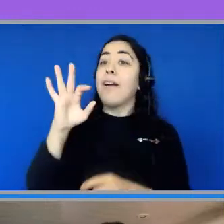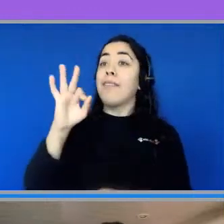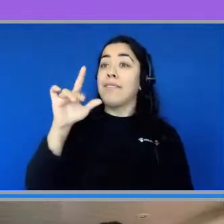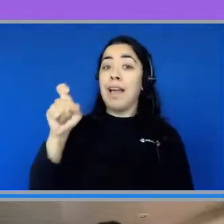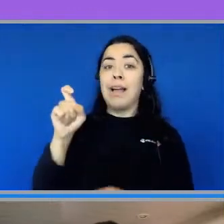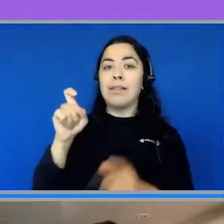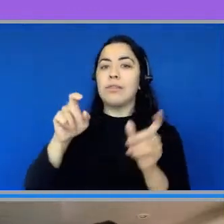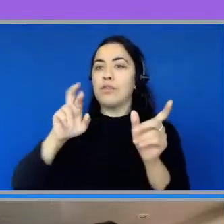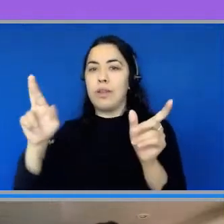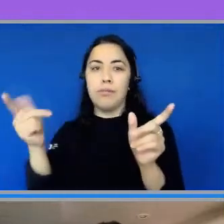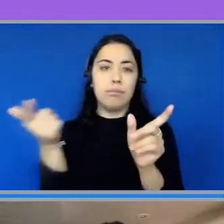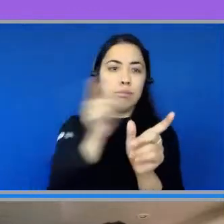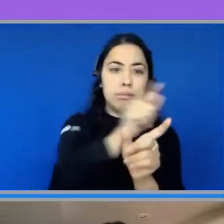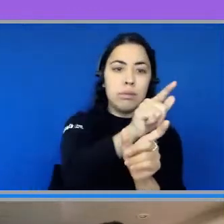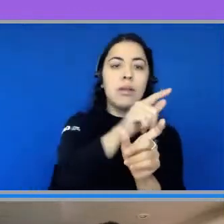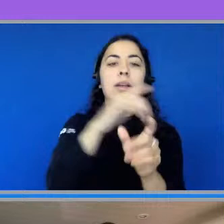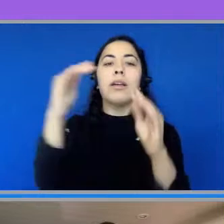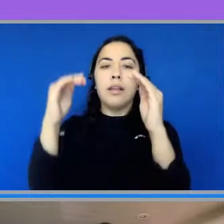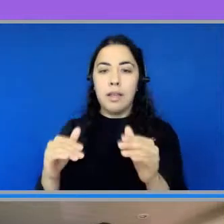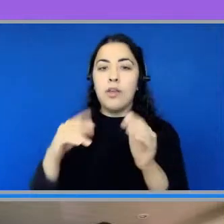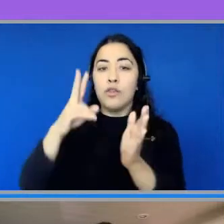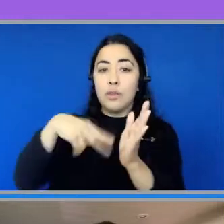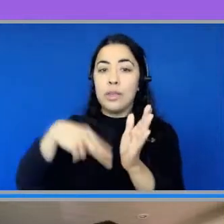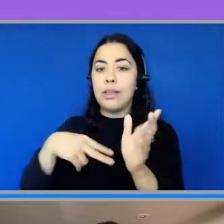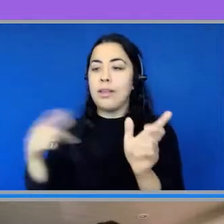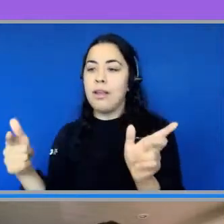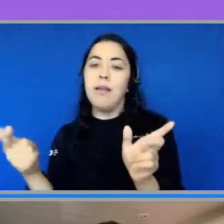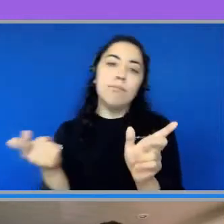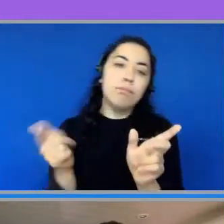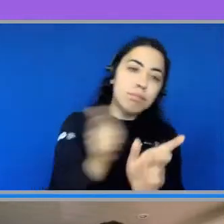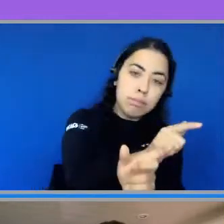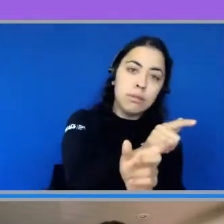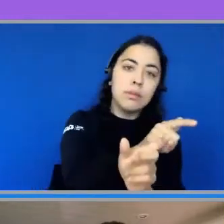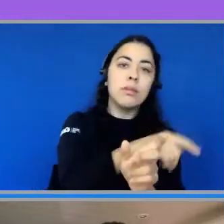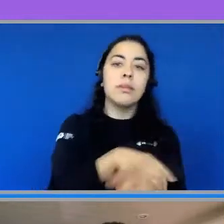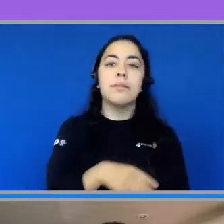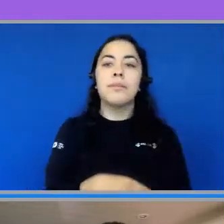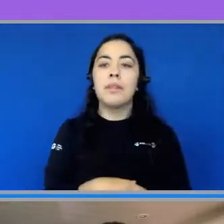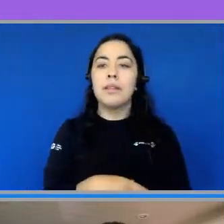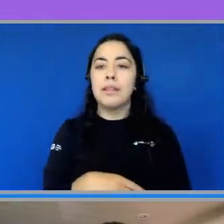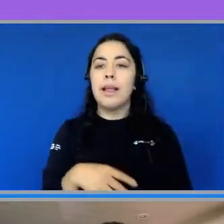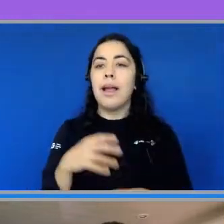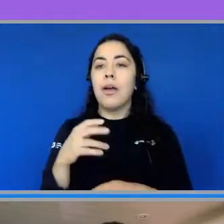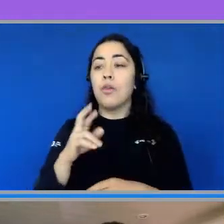we're back to one, two, three